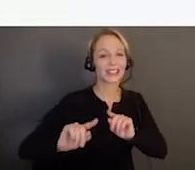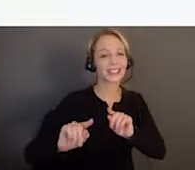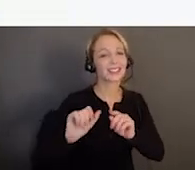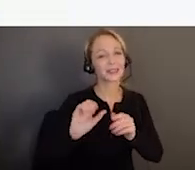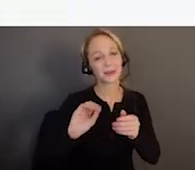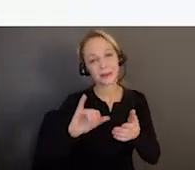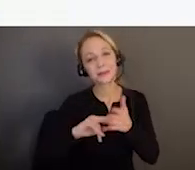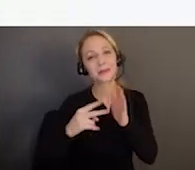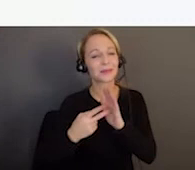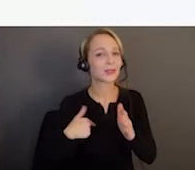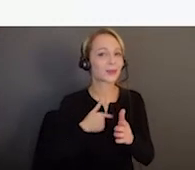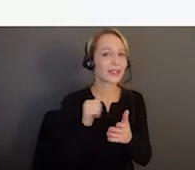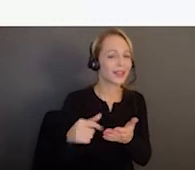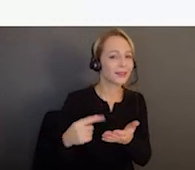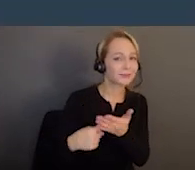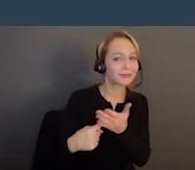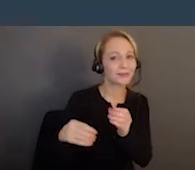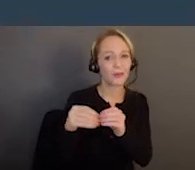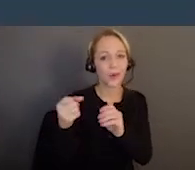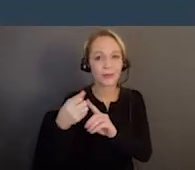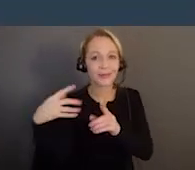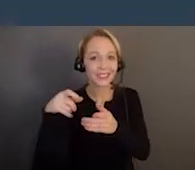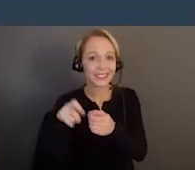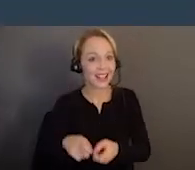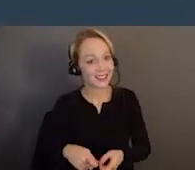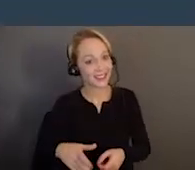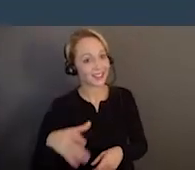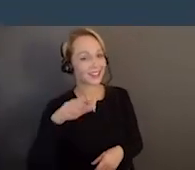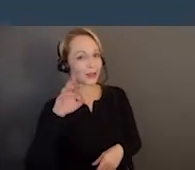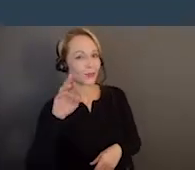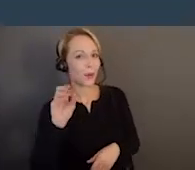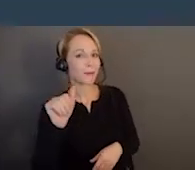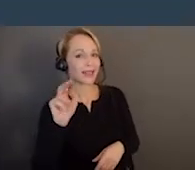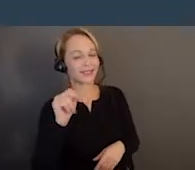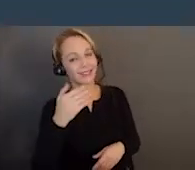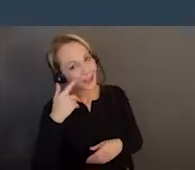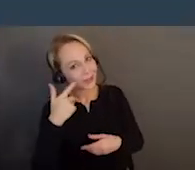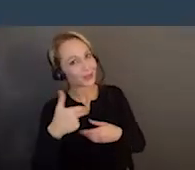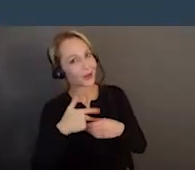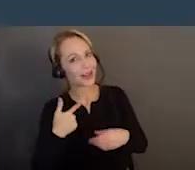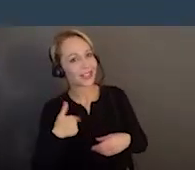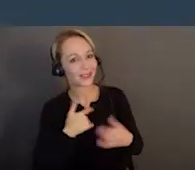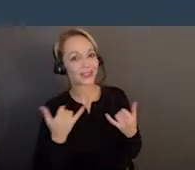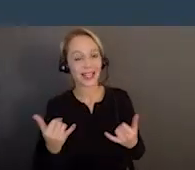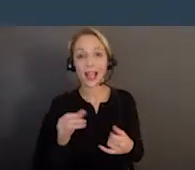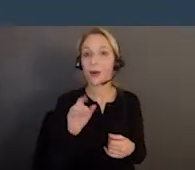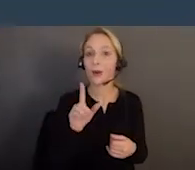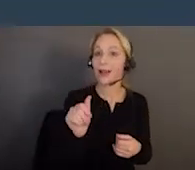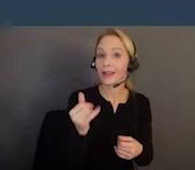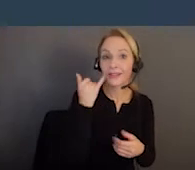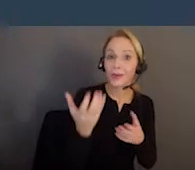THE INFORMATION WILL BE SHARED WITH ALL ATTENDEES TO GET INTO DETAILS. THANK YOU FOR BEING HERE.